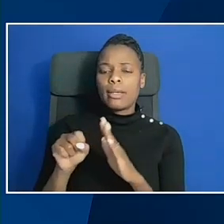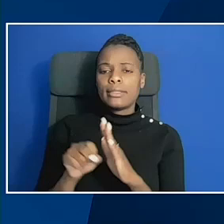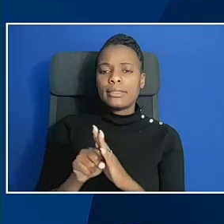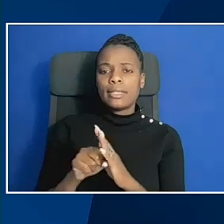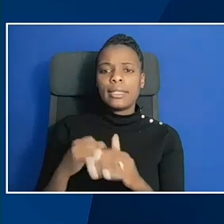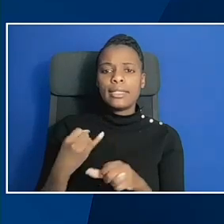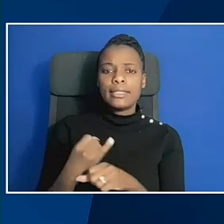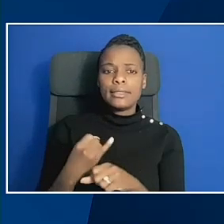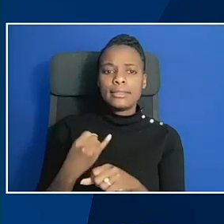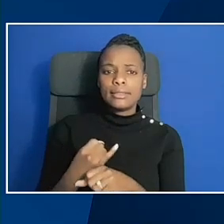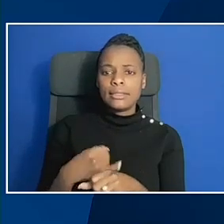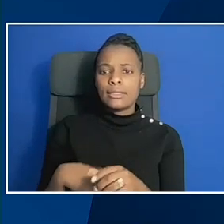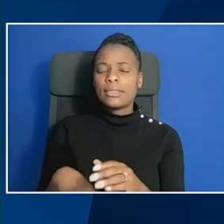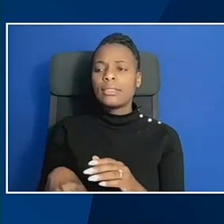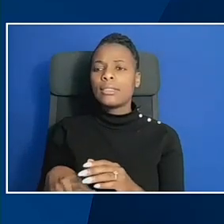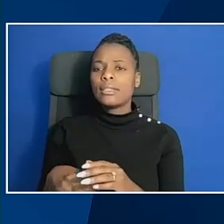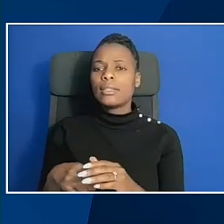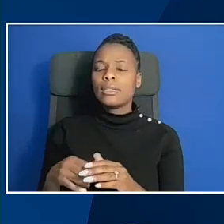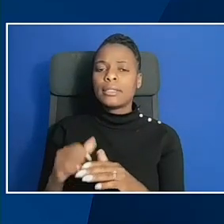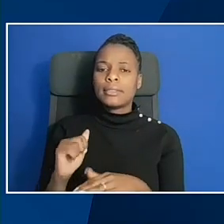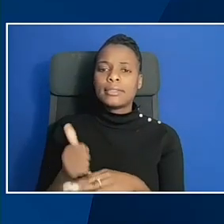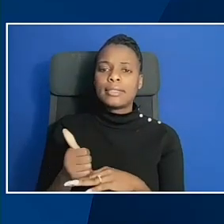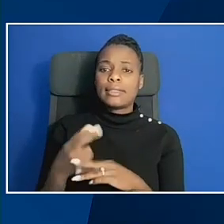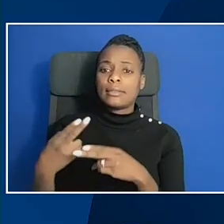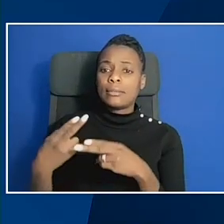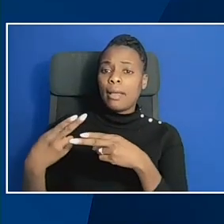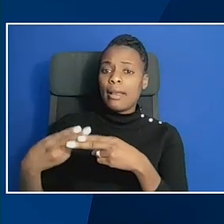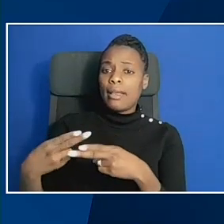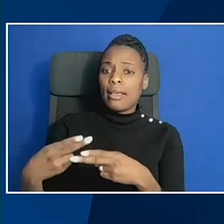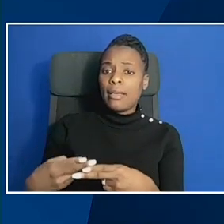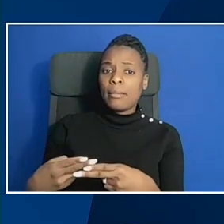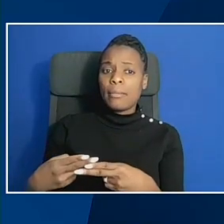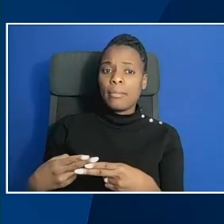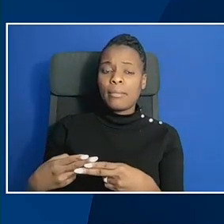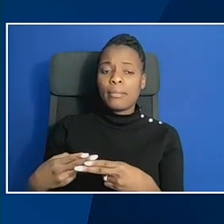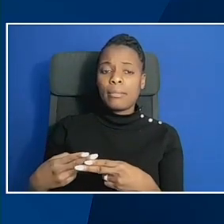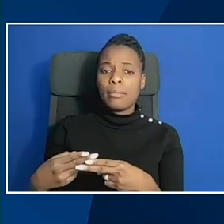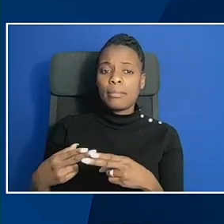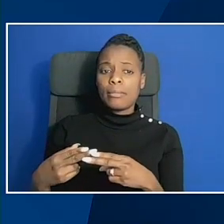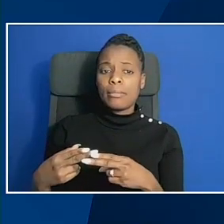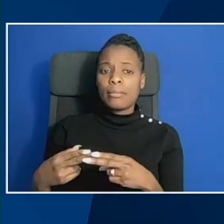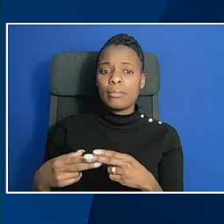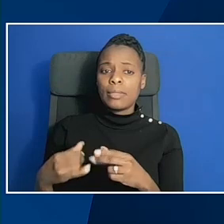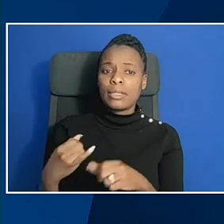by name- educational, you know, institutional authorizes it to operate.